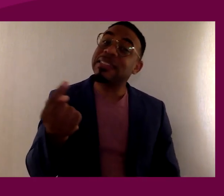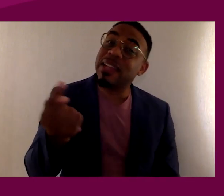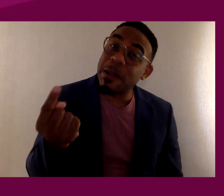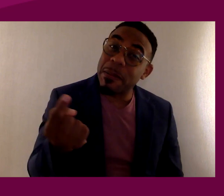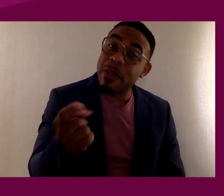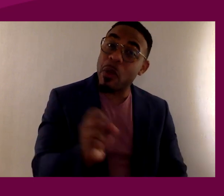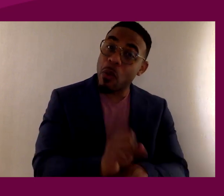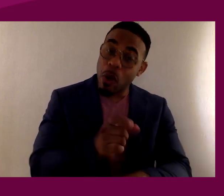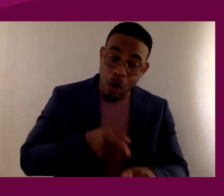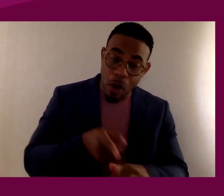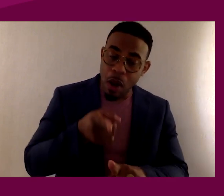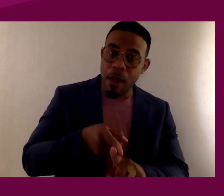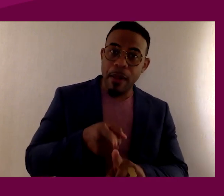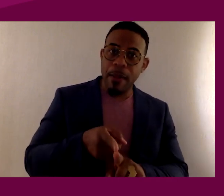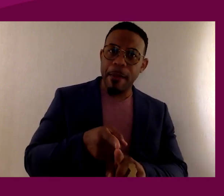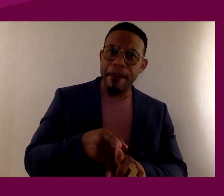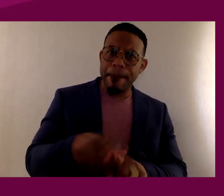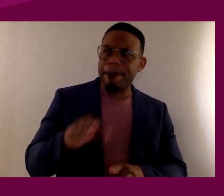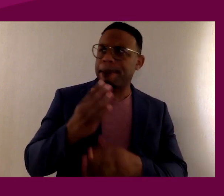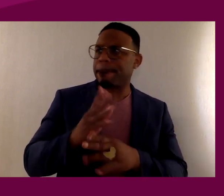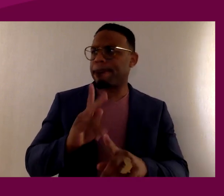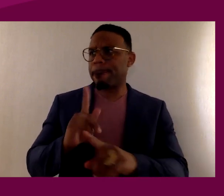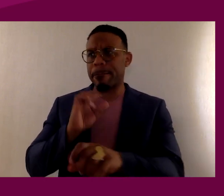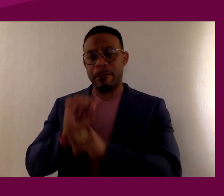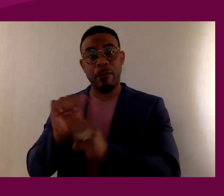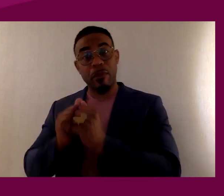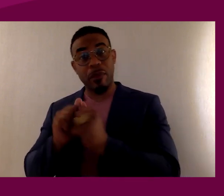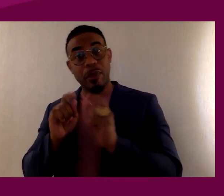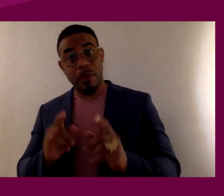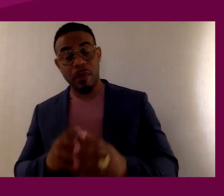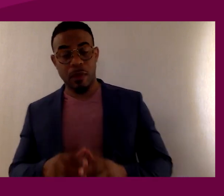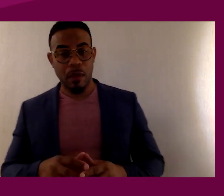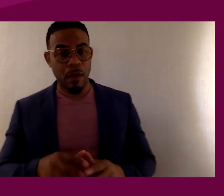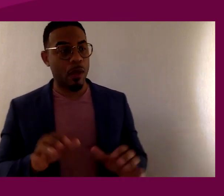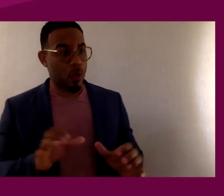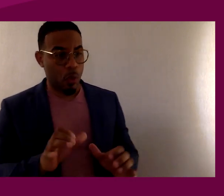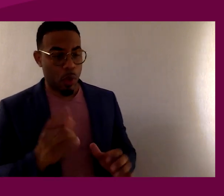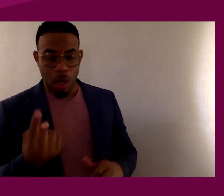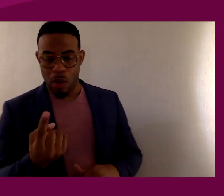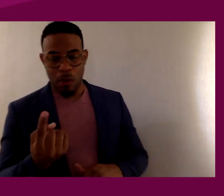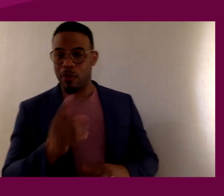that way. But you pick something to work on and you find some people to work with